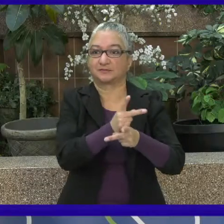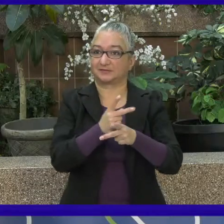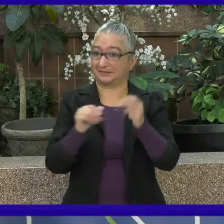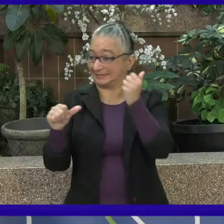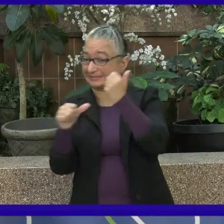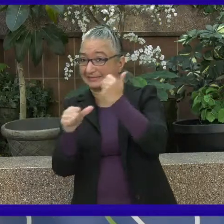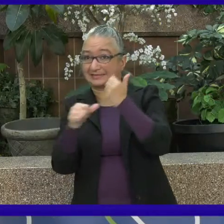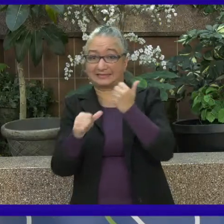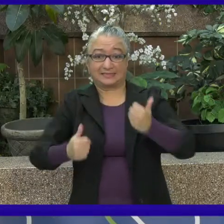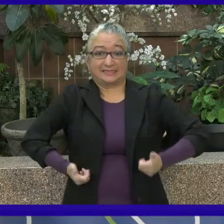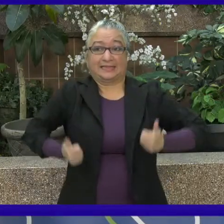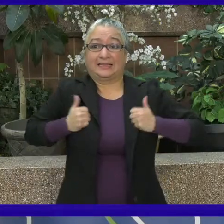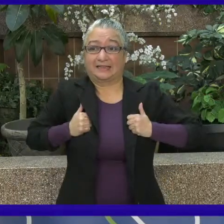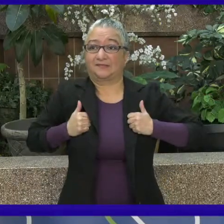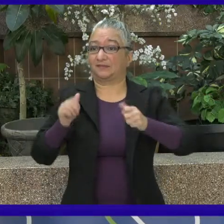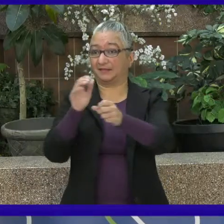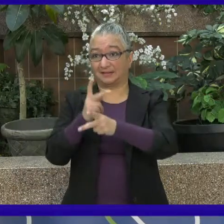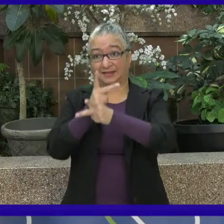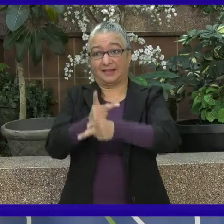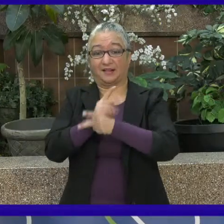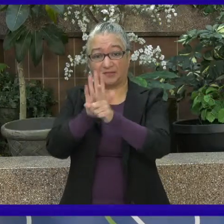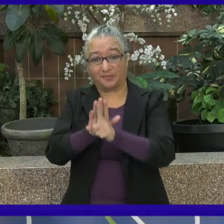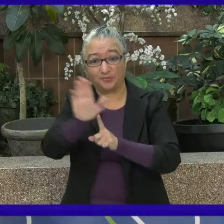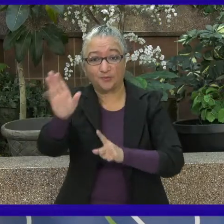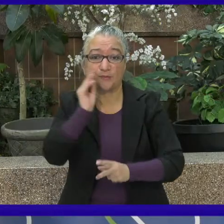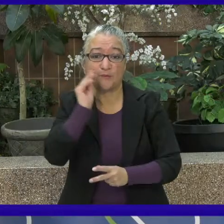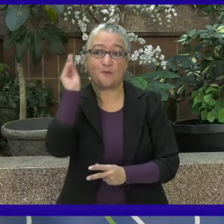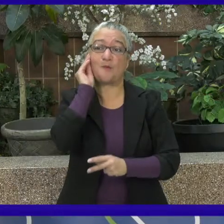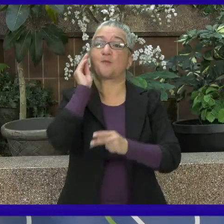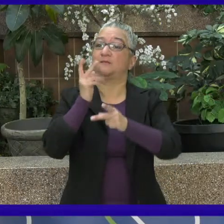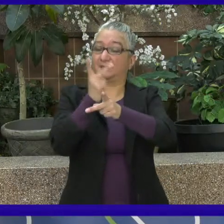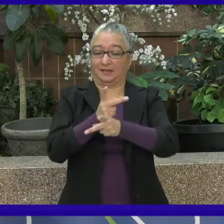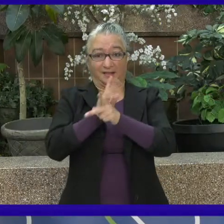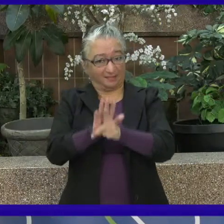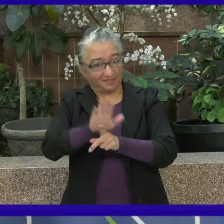i'm more comfortable practicing in my office knowing that i am much less likely to transmit